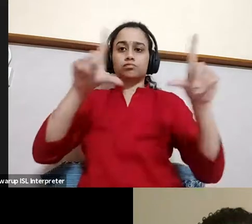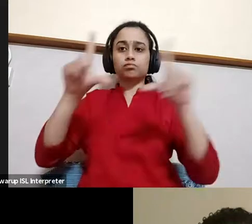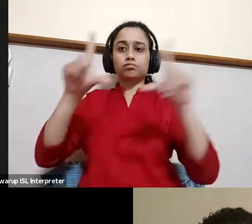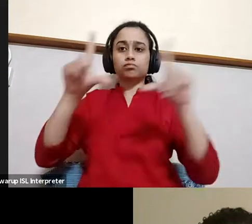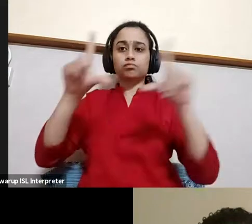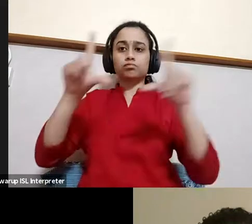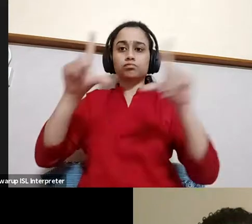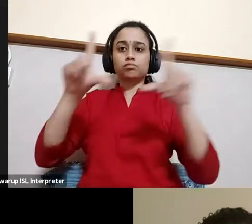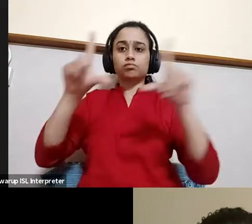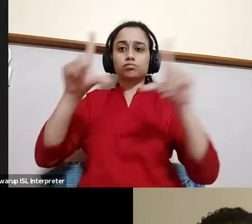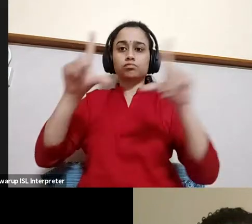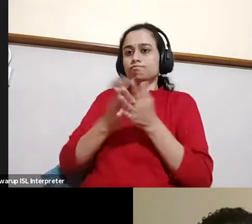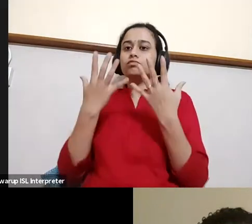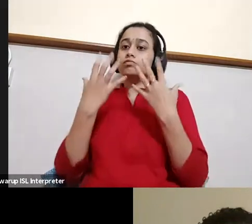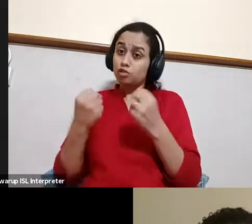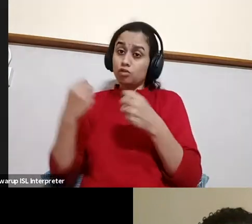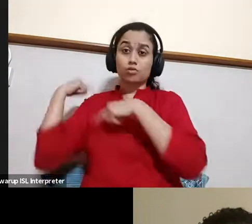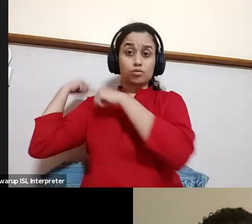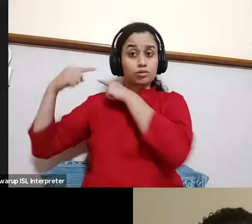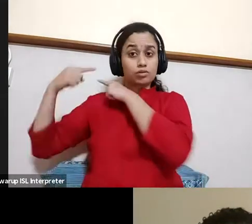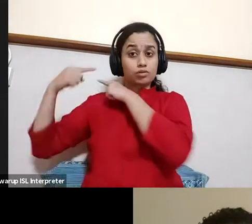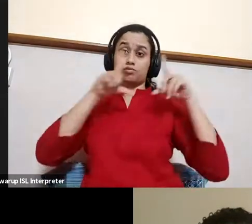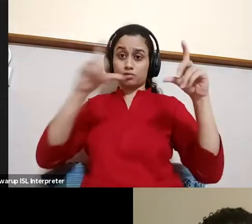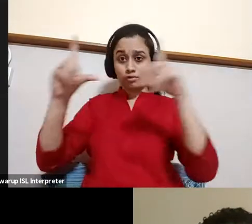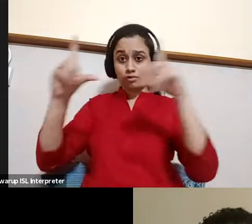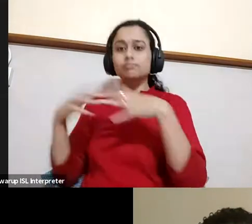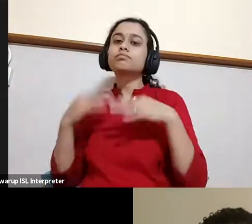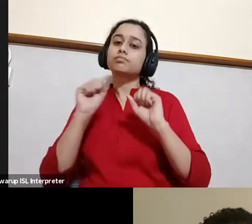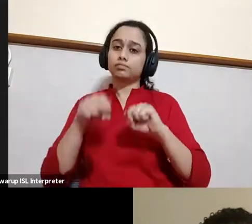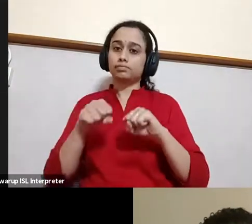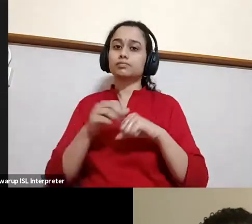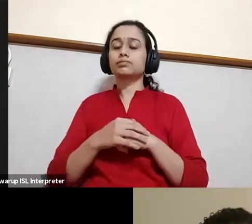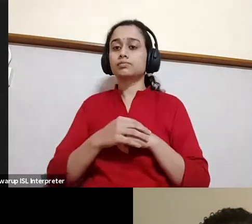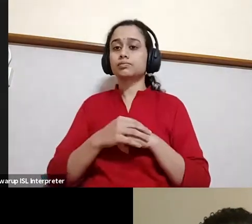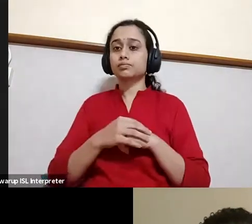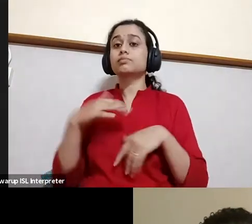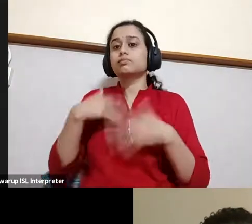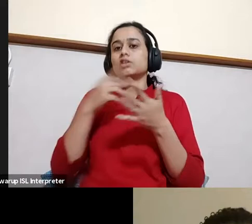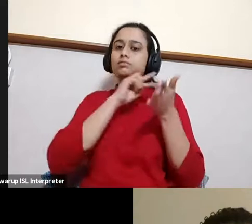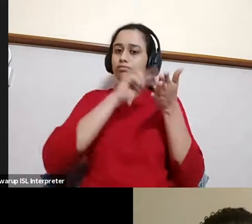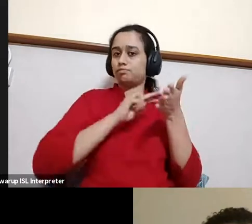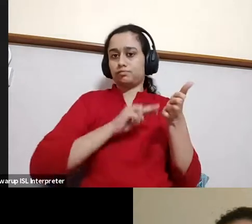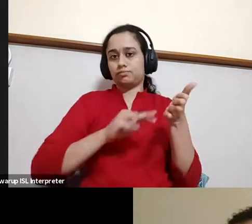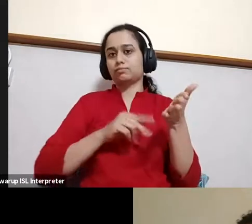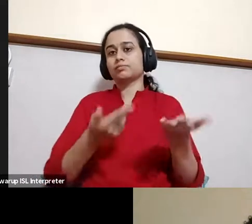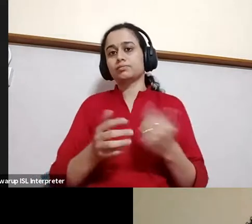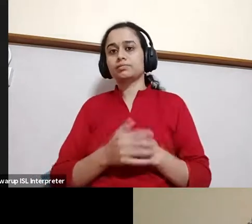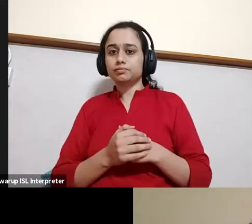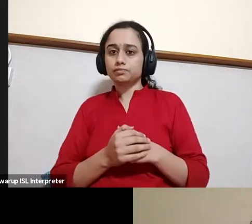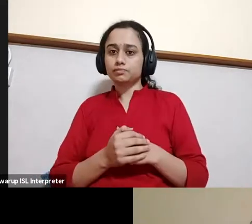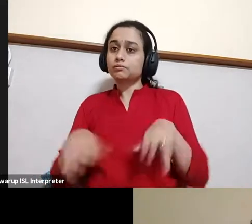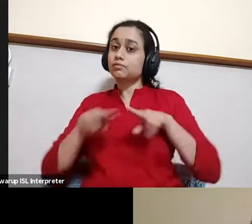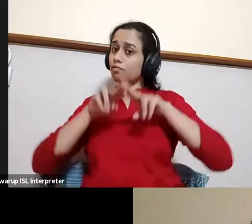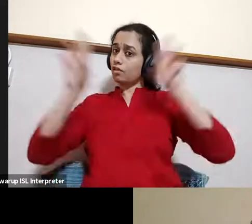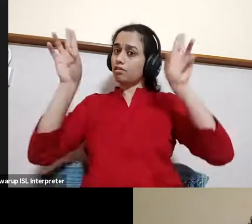of historiography side of things they can read that and finally i just want to say thank you